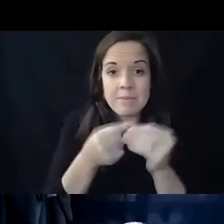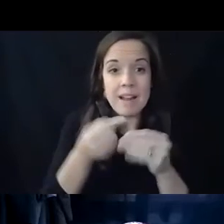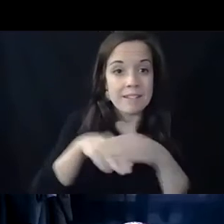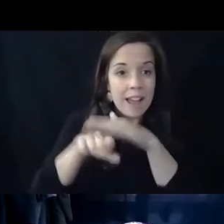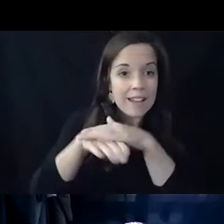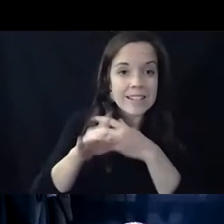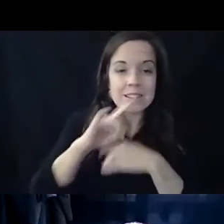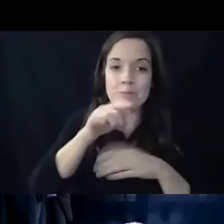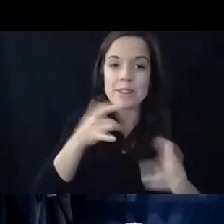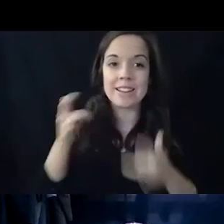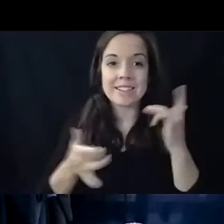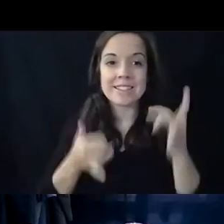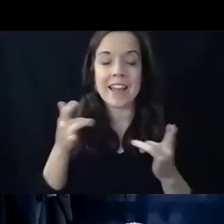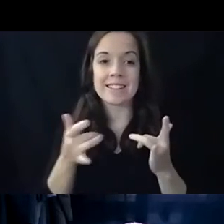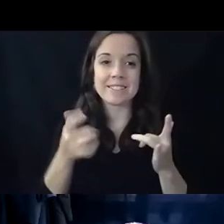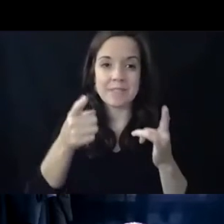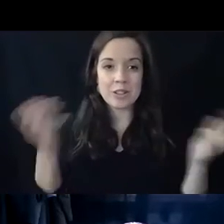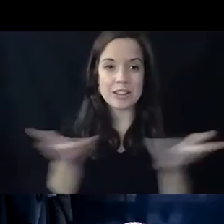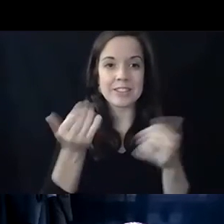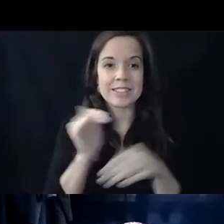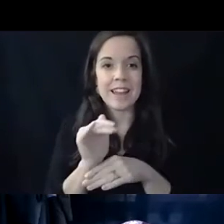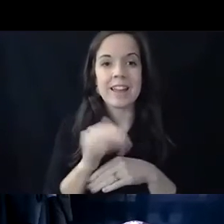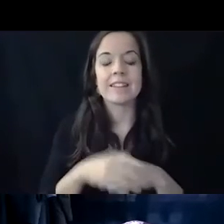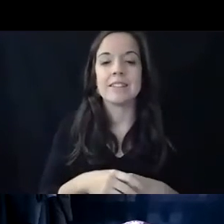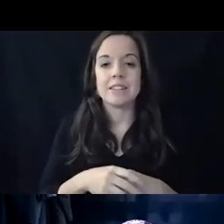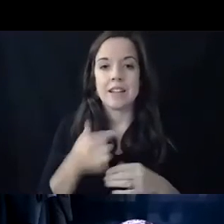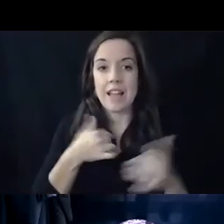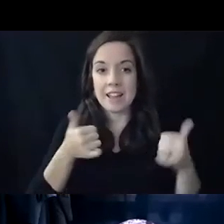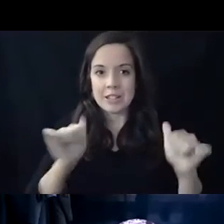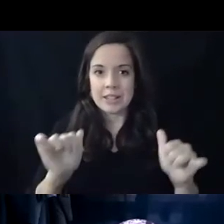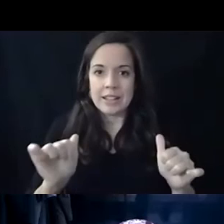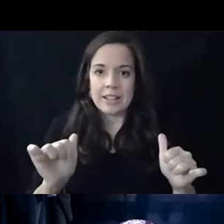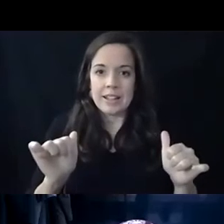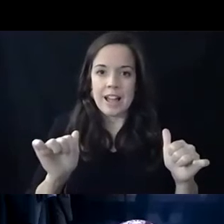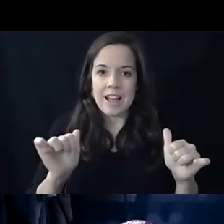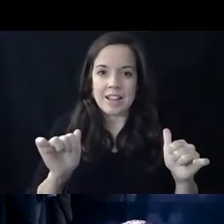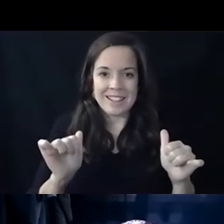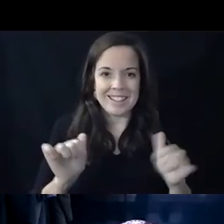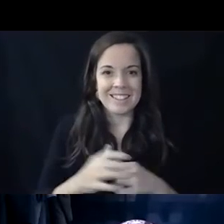excited to have you here tonight. I tried to try to dress up in a costume using things from my